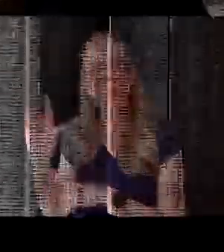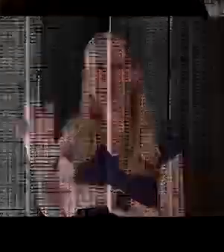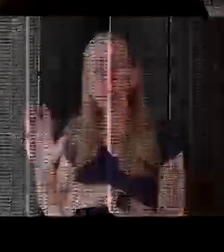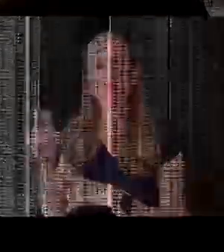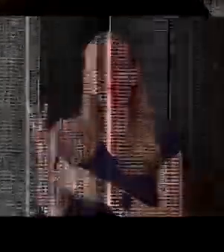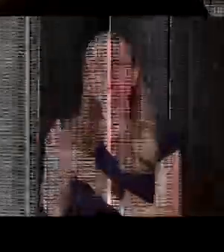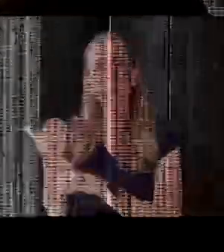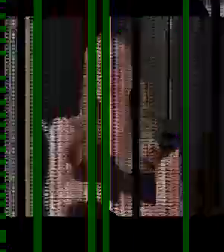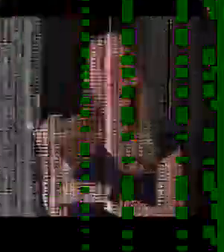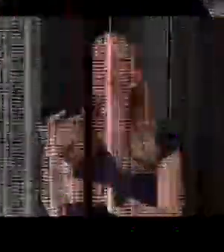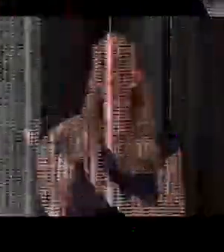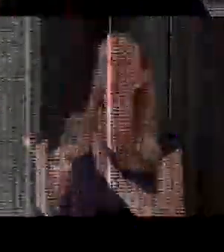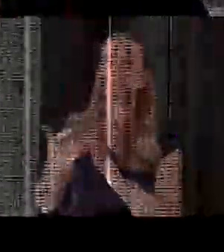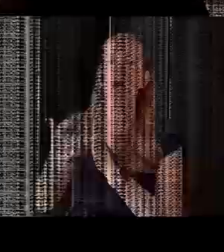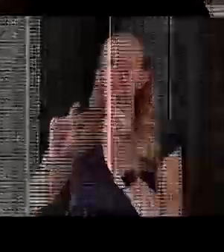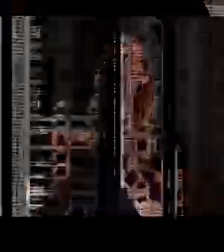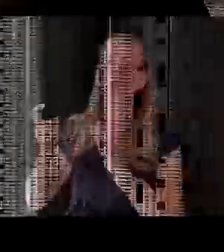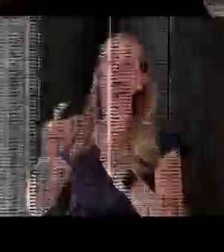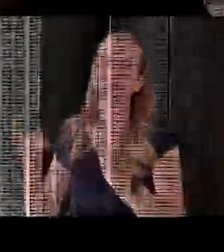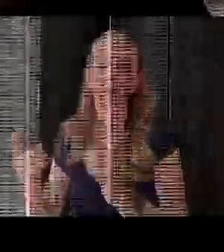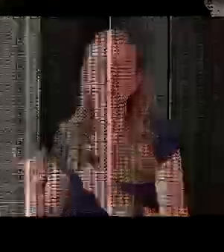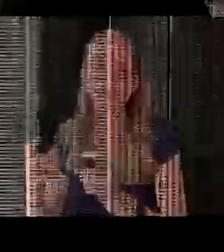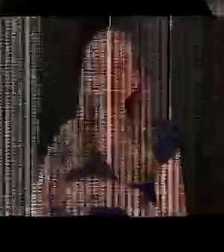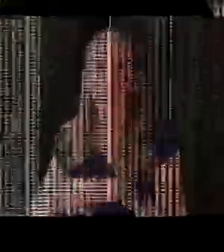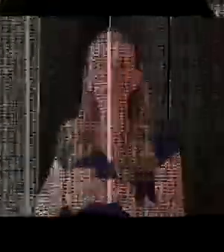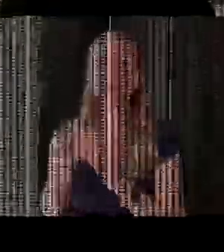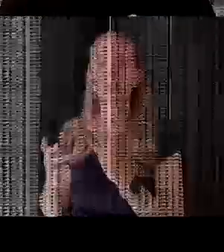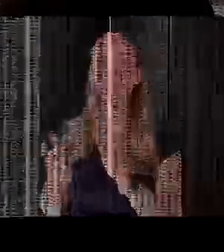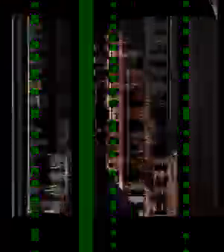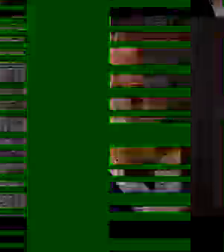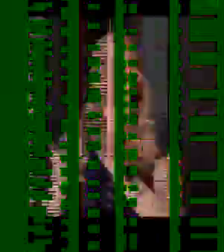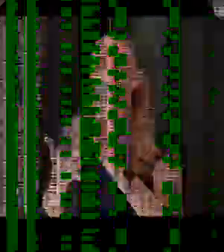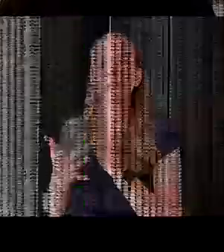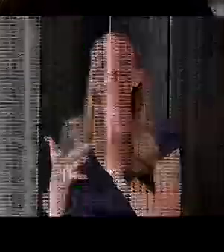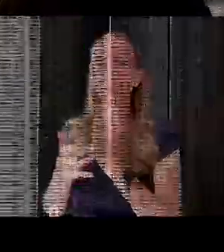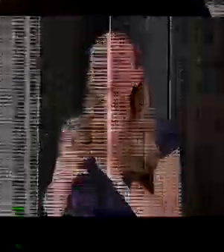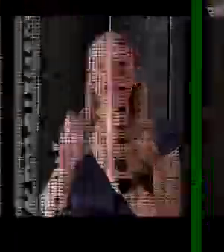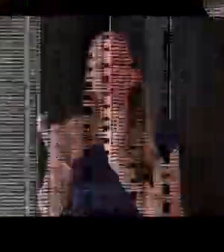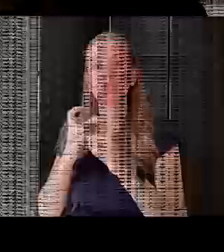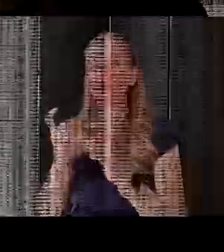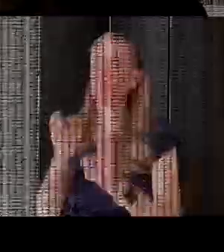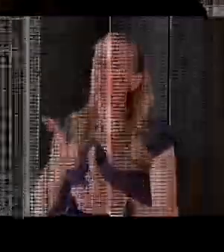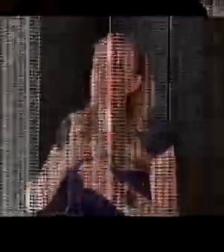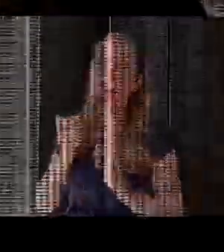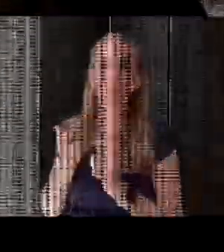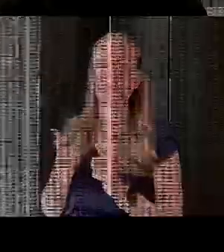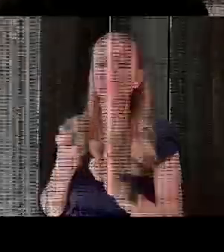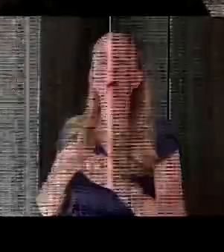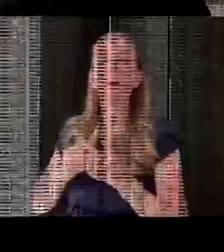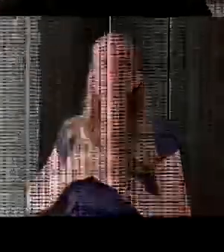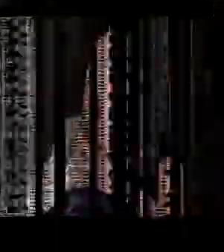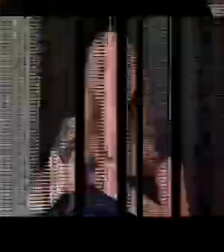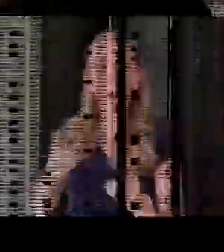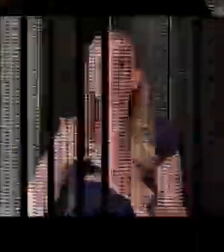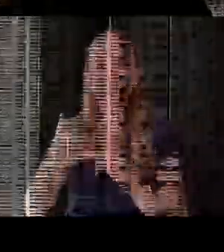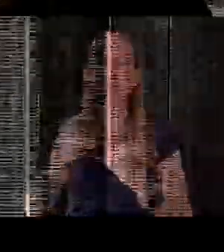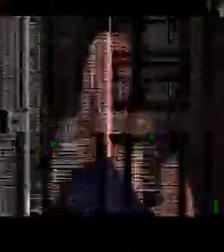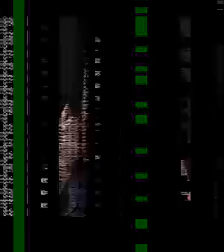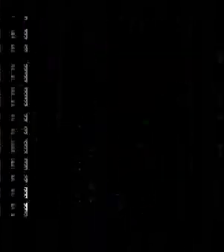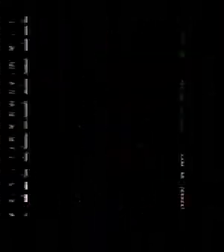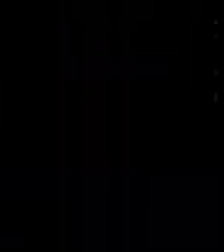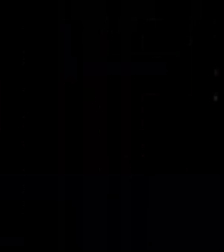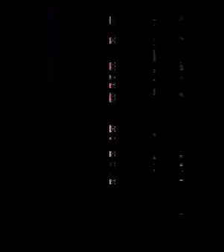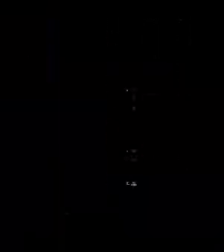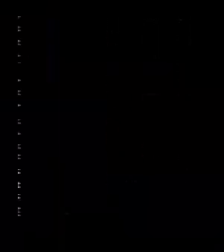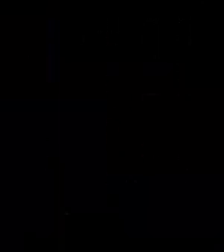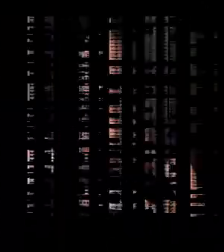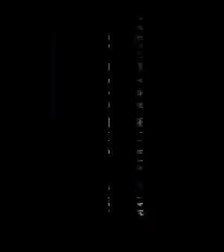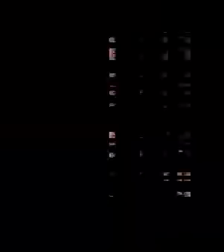technology evolves. Technology evolves rapidly. But we still have people using old software on